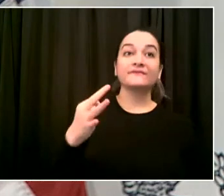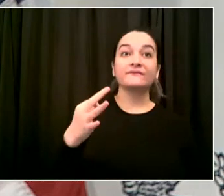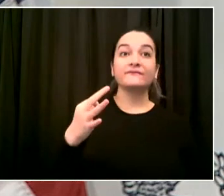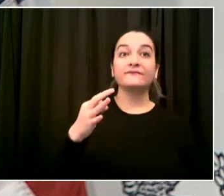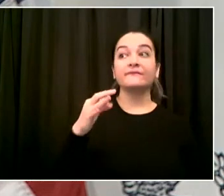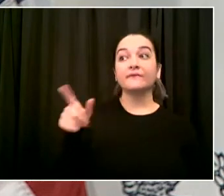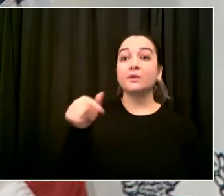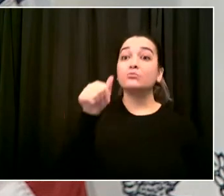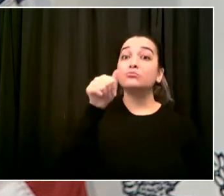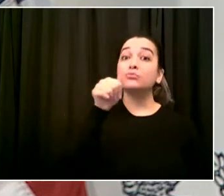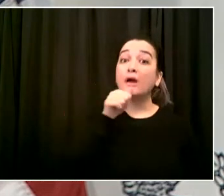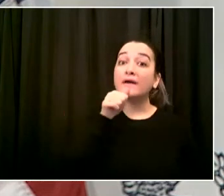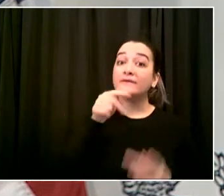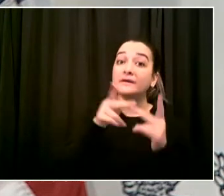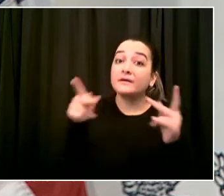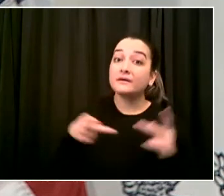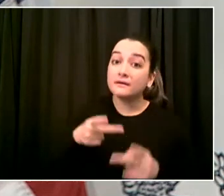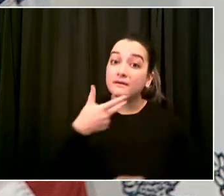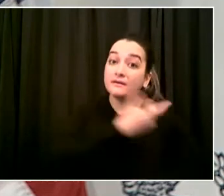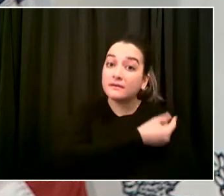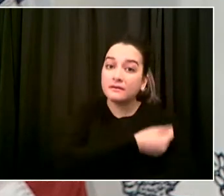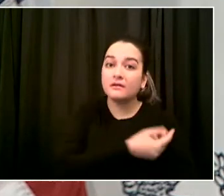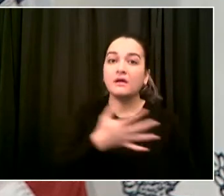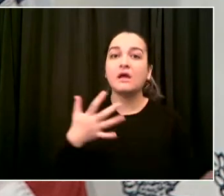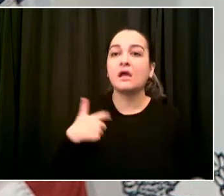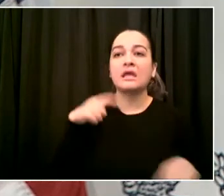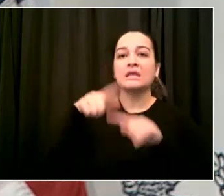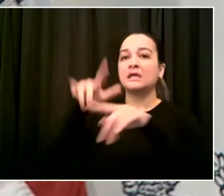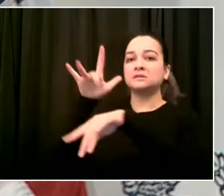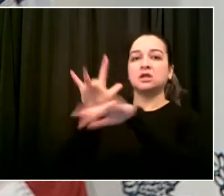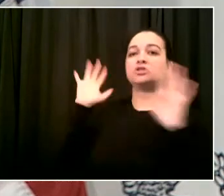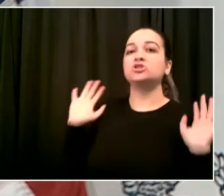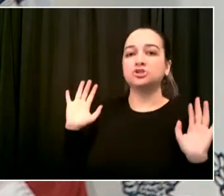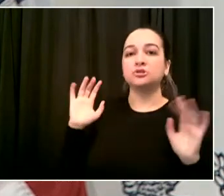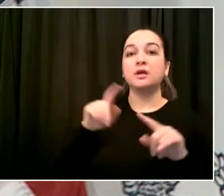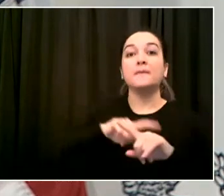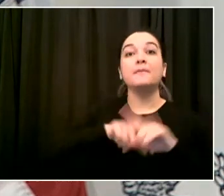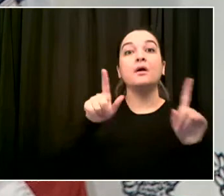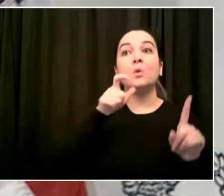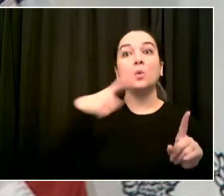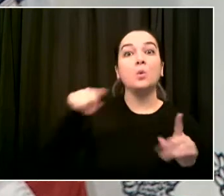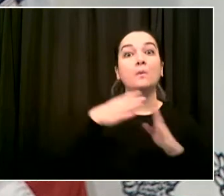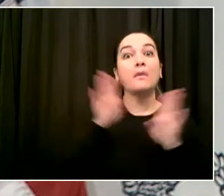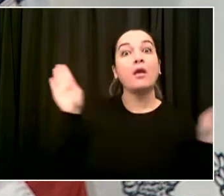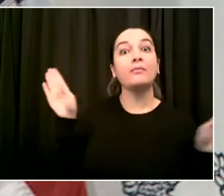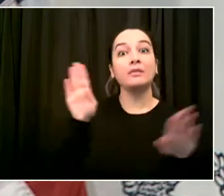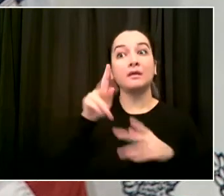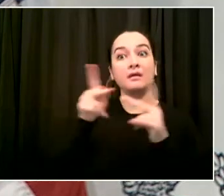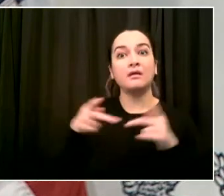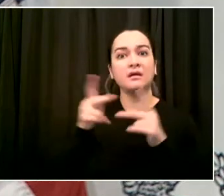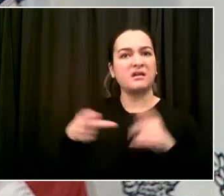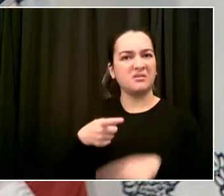TO GET THE KIND OF FOLKS COMING TO IT THAT WE